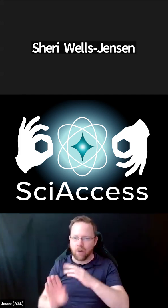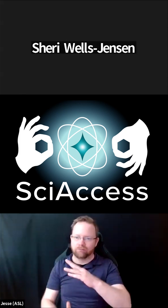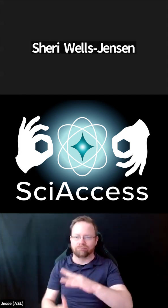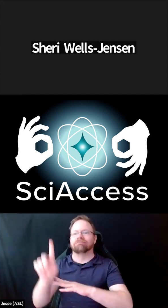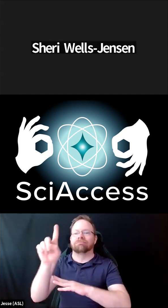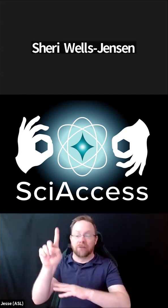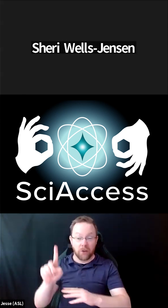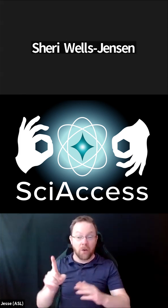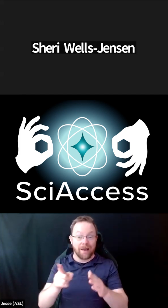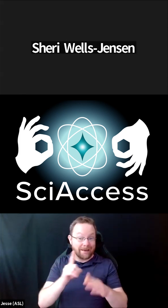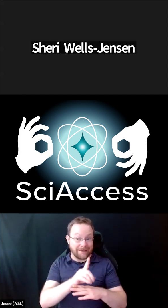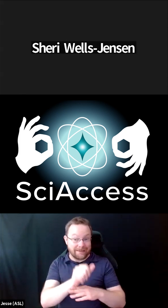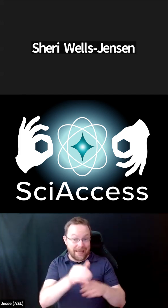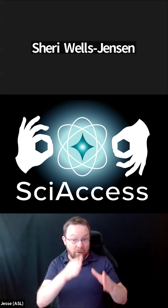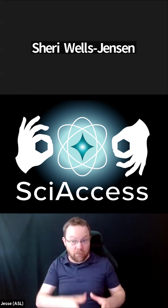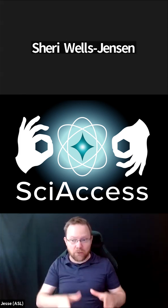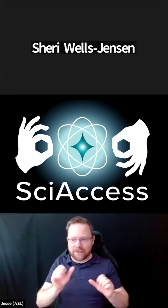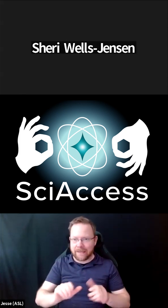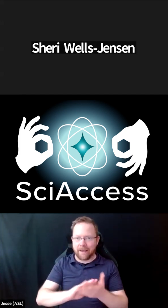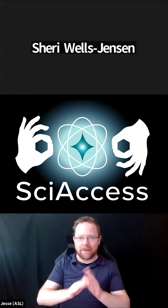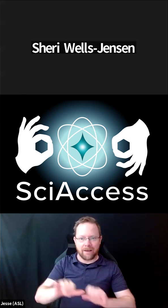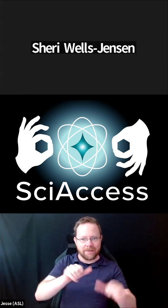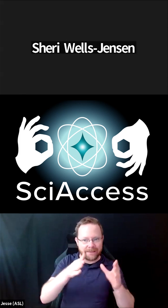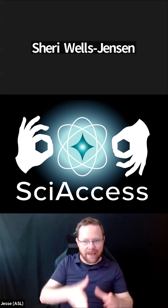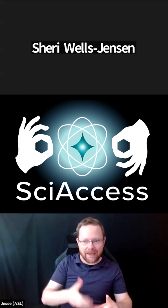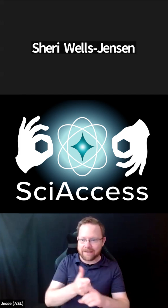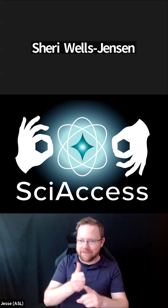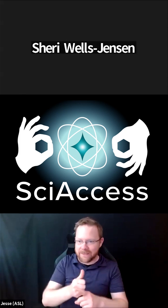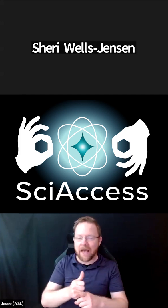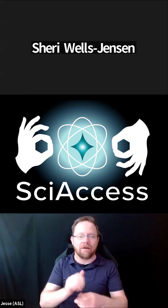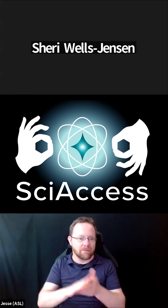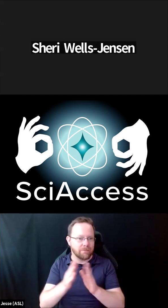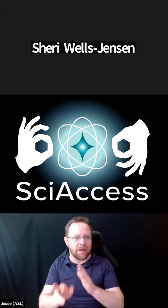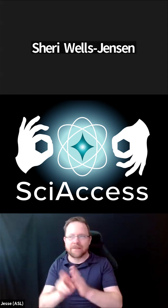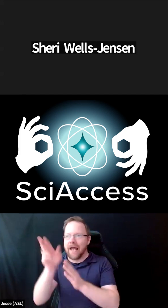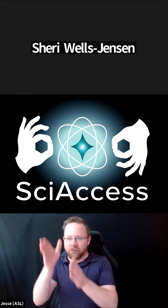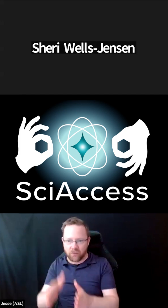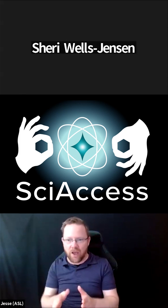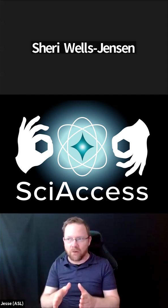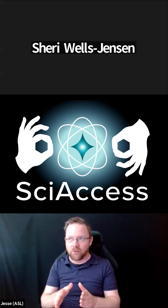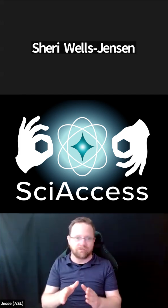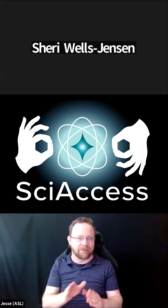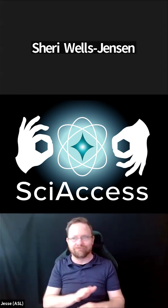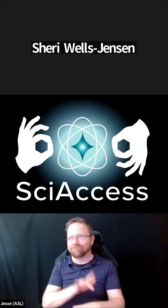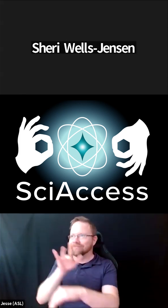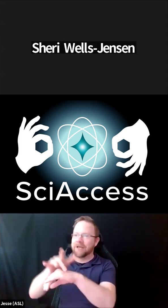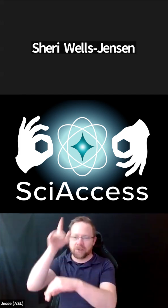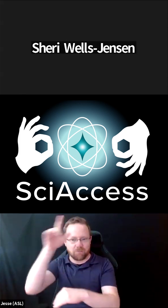astronaut that goes to the moon and does whatever we need to do? We don't want to just throw disabled people in a situation